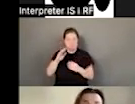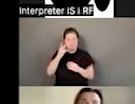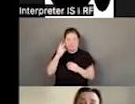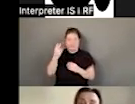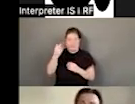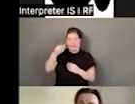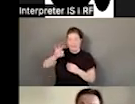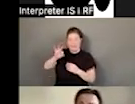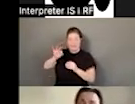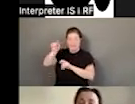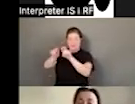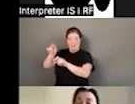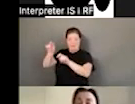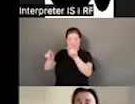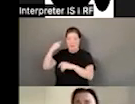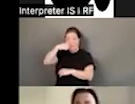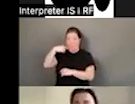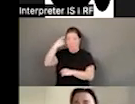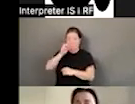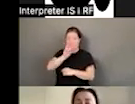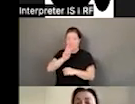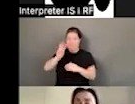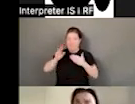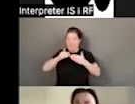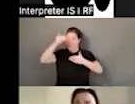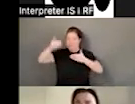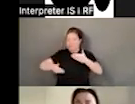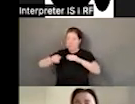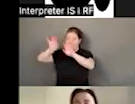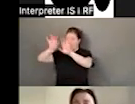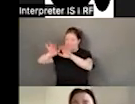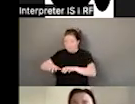the users when they are reading and make sure that with machine learning can